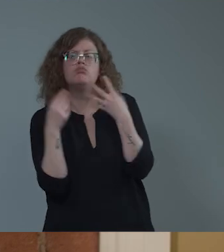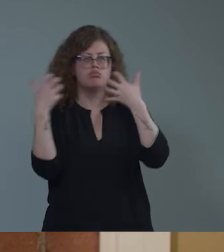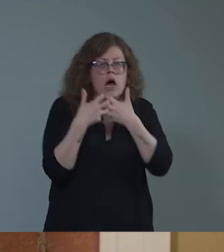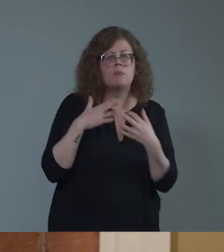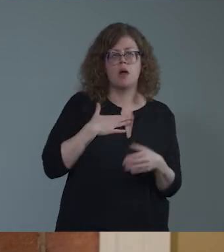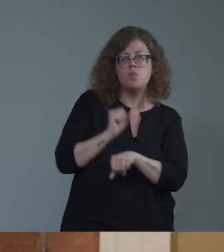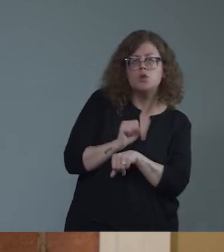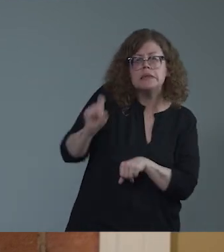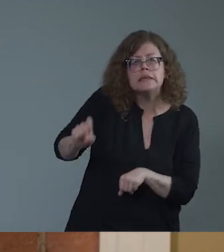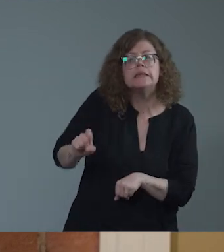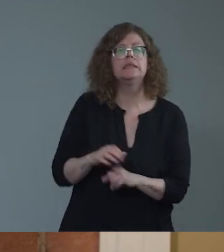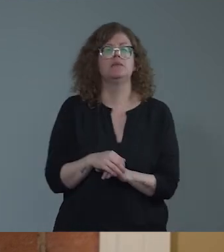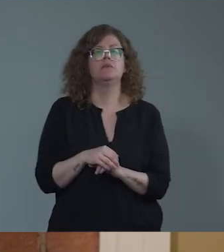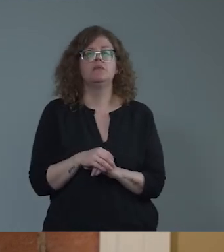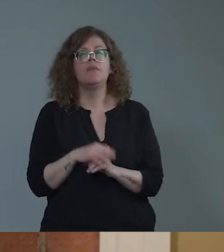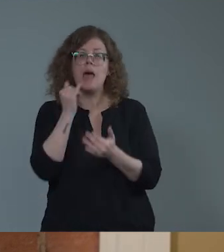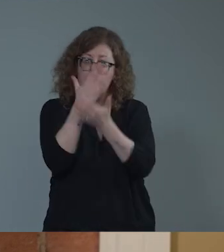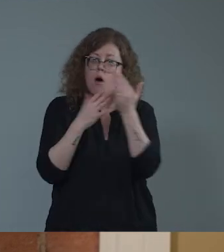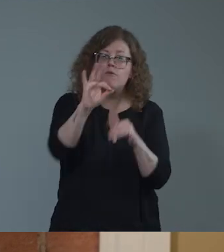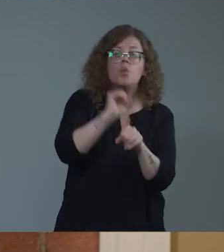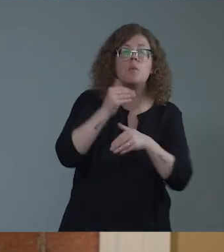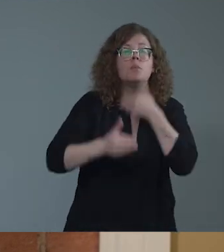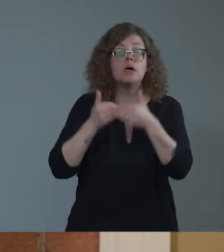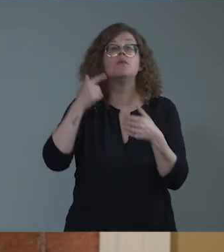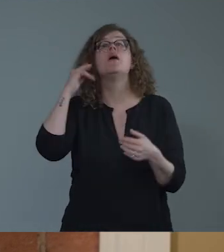So whatever is written in the contract that they are agreeing to deliver